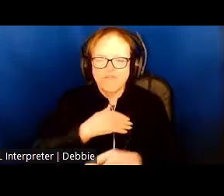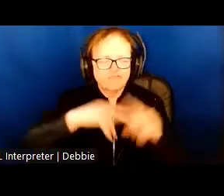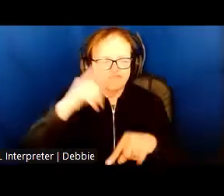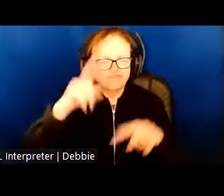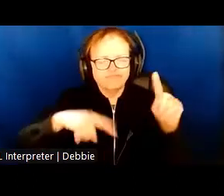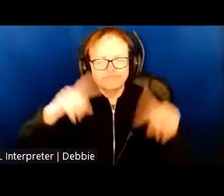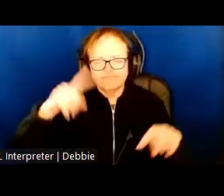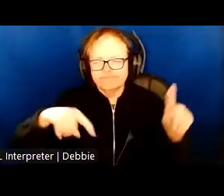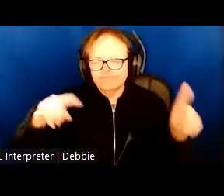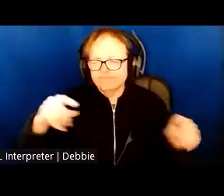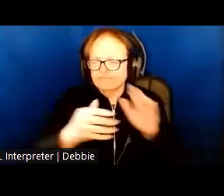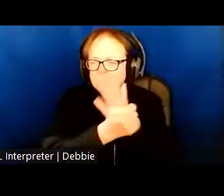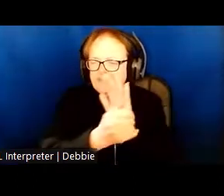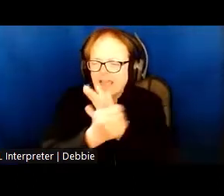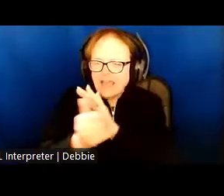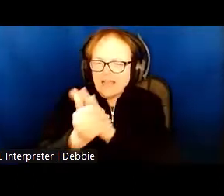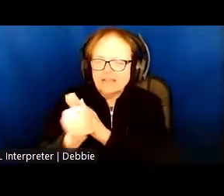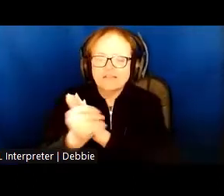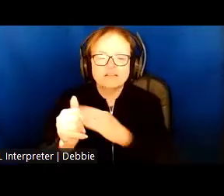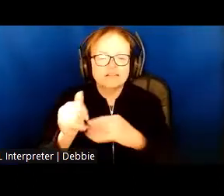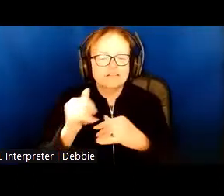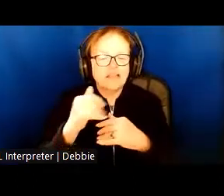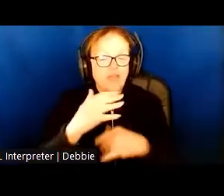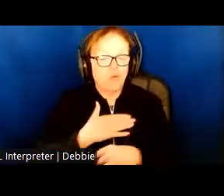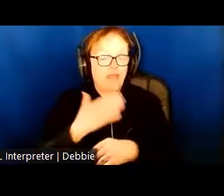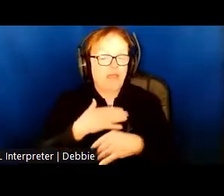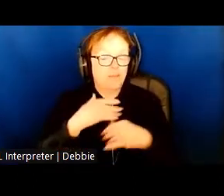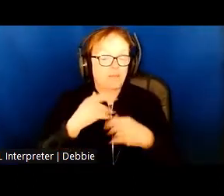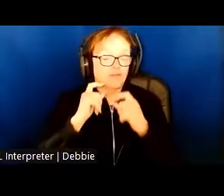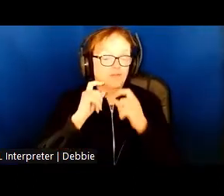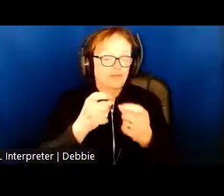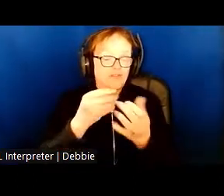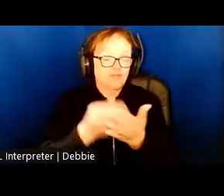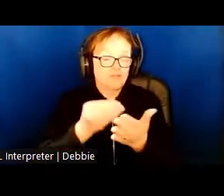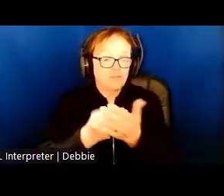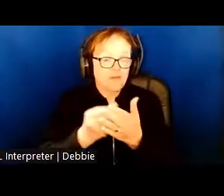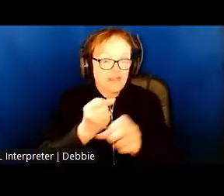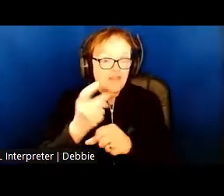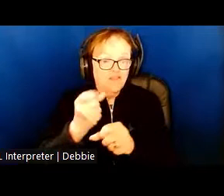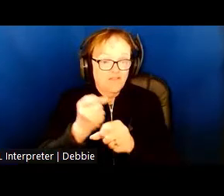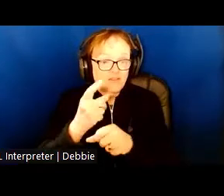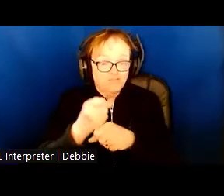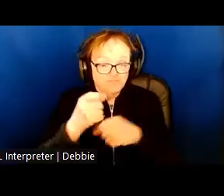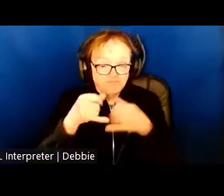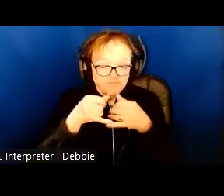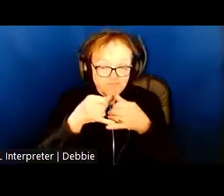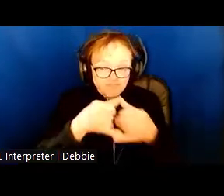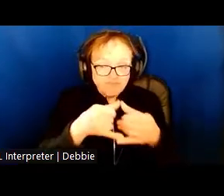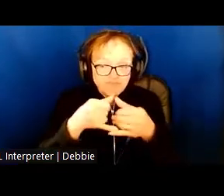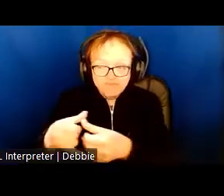artist Fellowship awards each year. Typically, there are three cycles of this award program